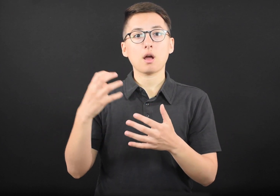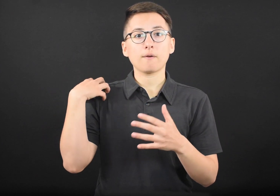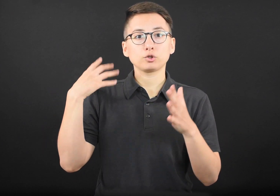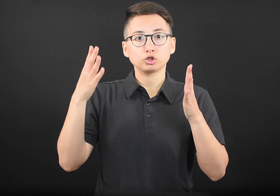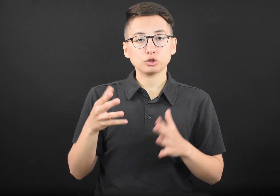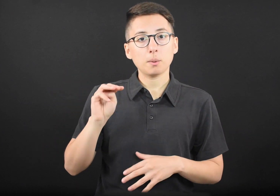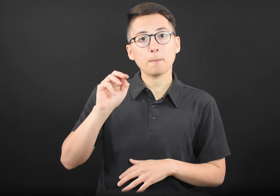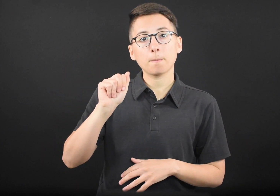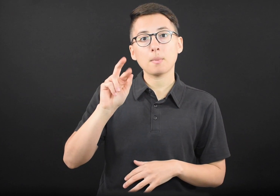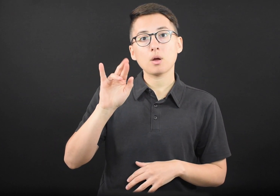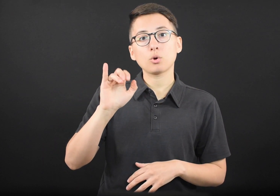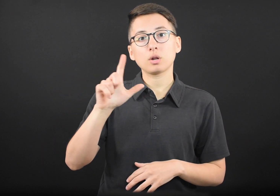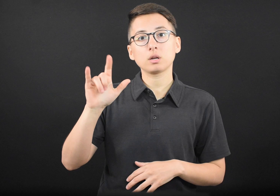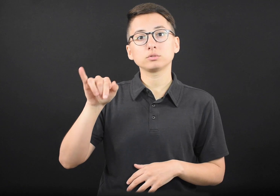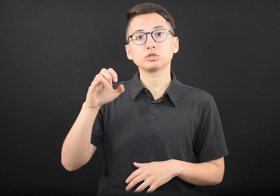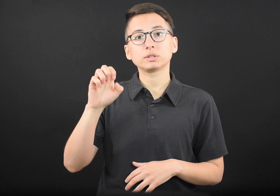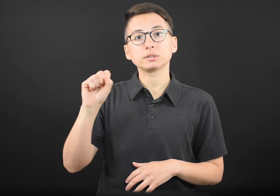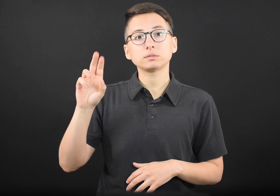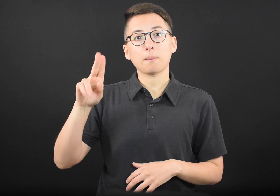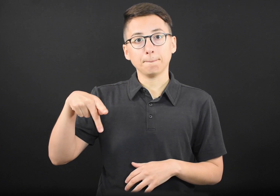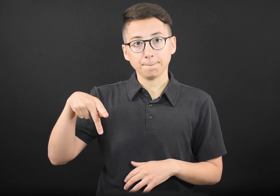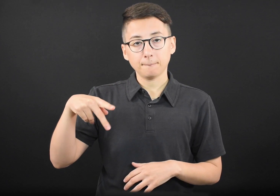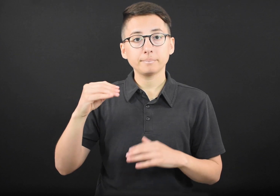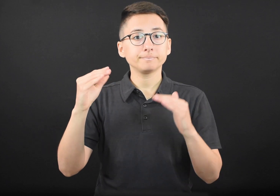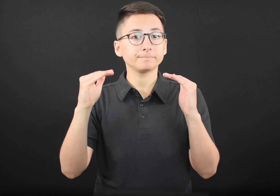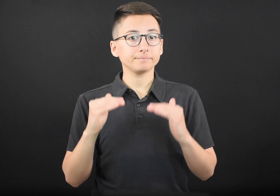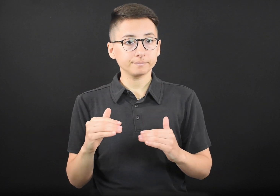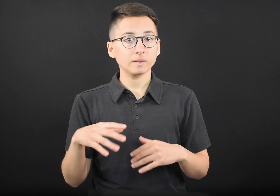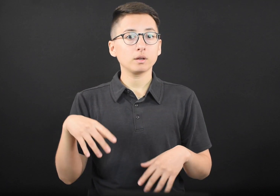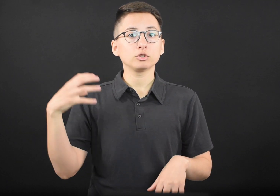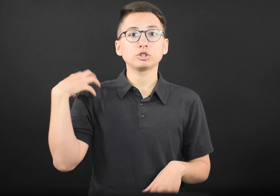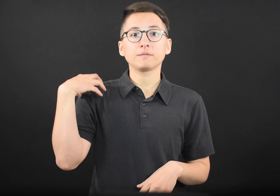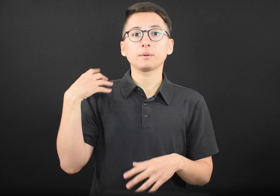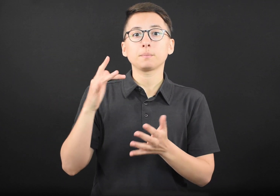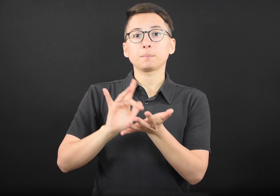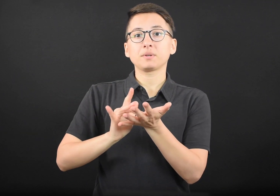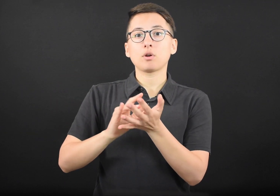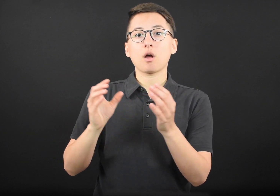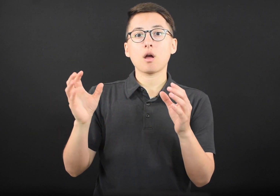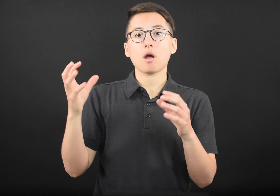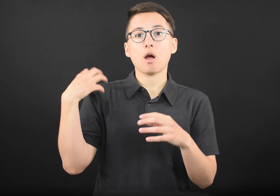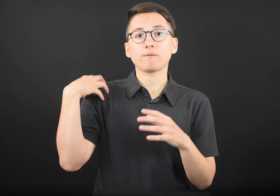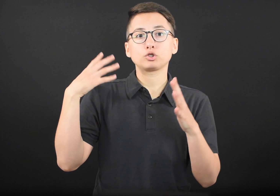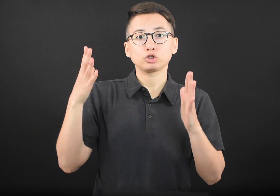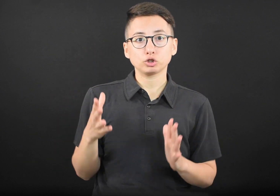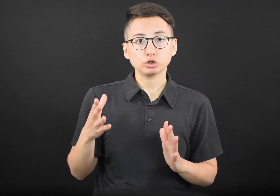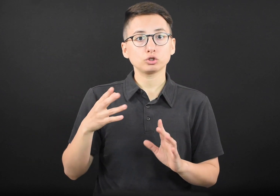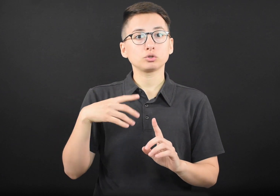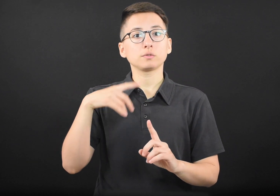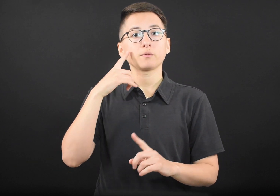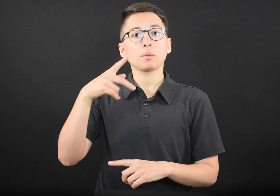Officer Mariell Jessup, M.D., FAHA, and ● Chief Medical Officer for Prevention